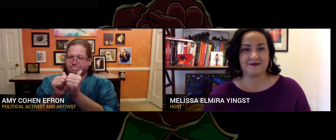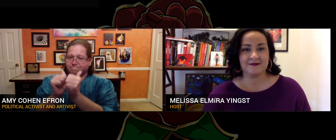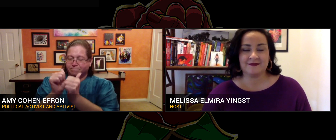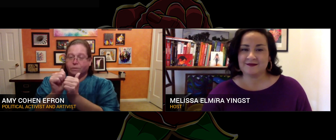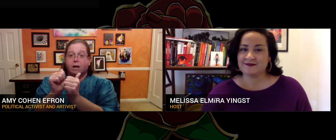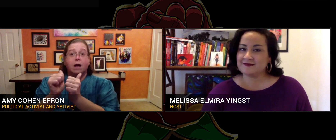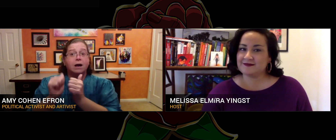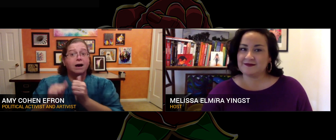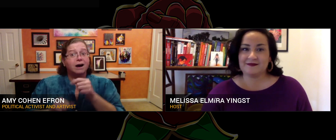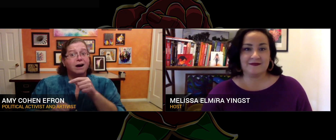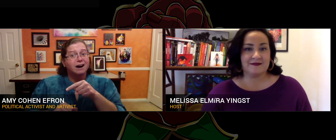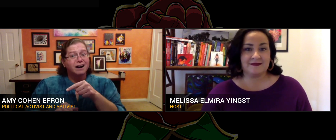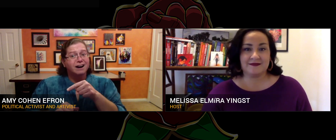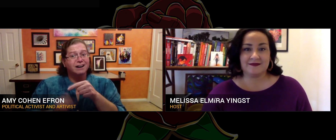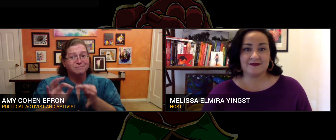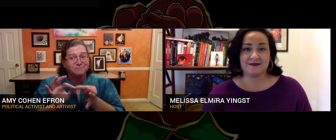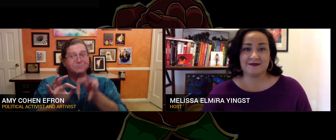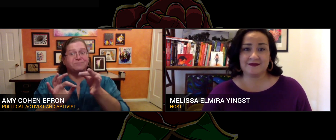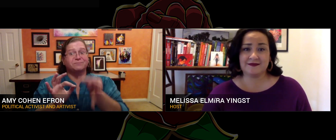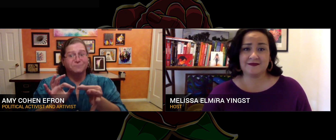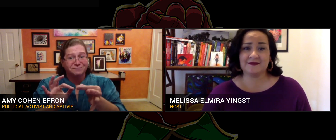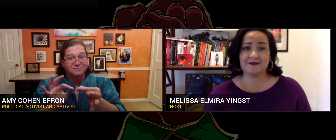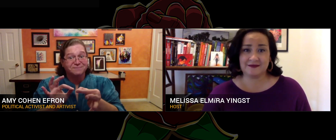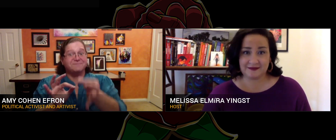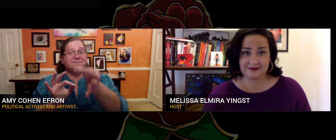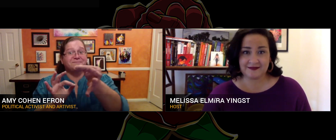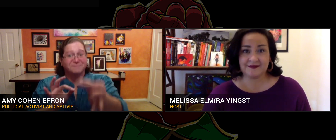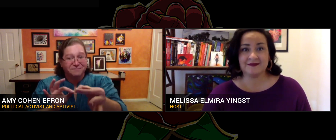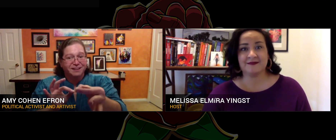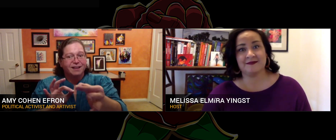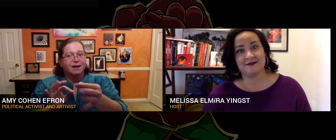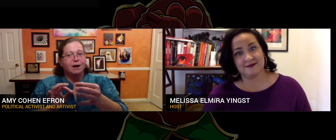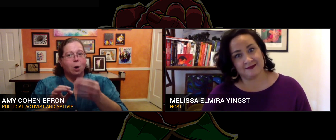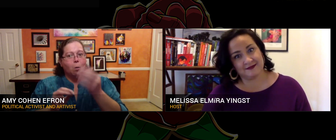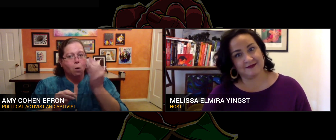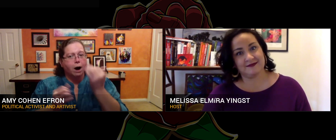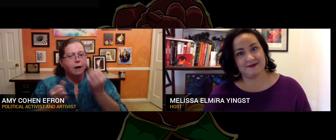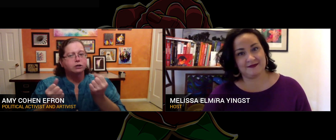call, and the announcement has been delayed again and again,